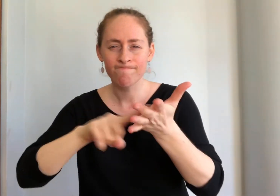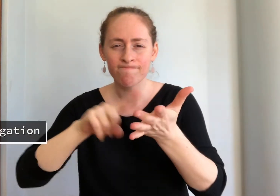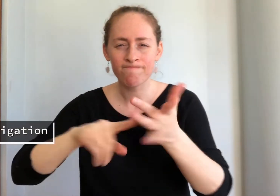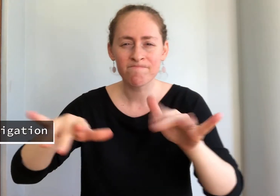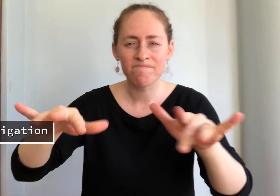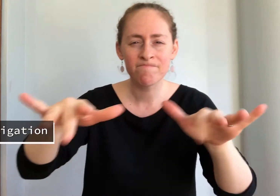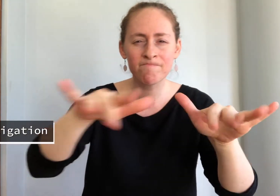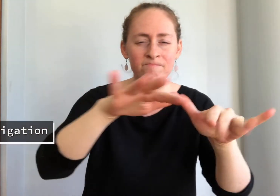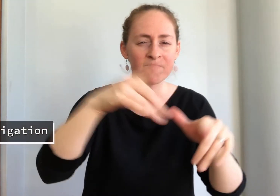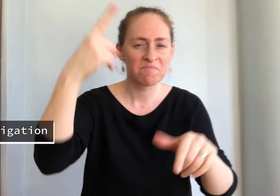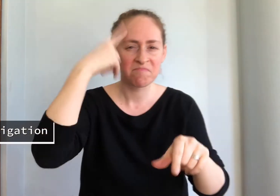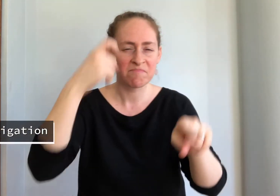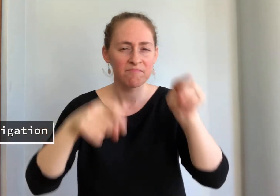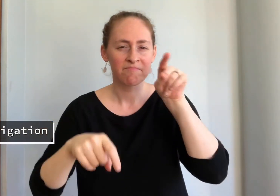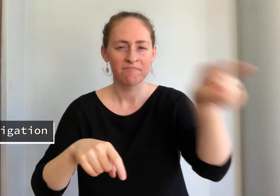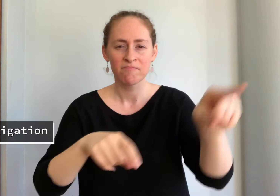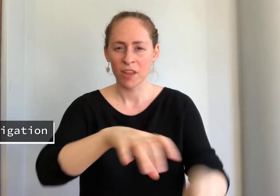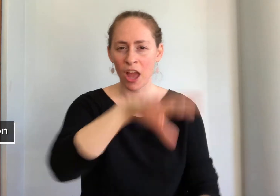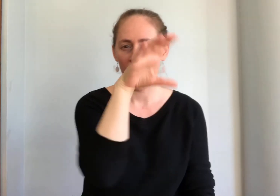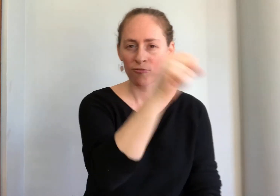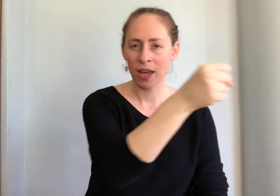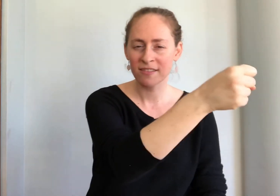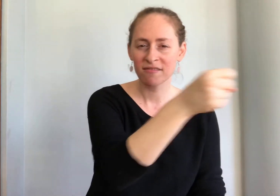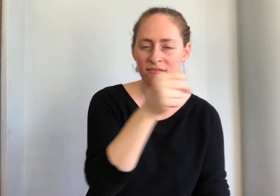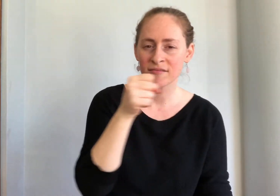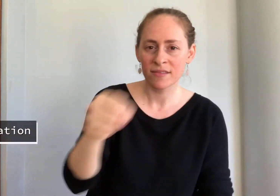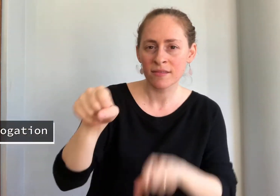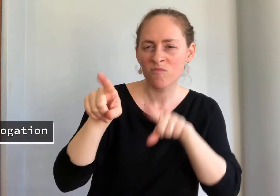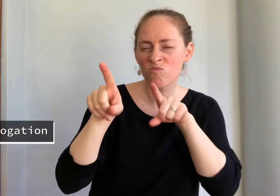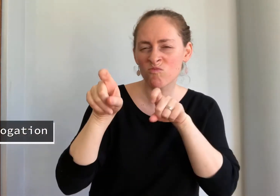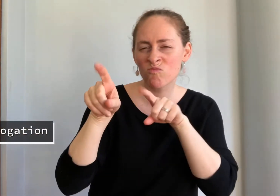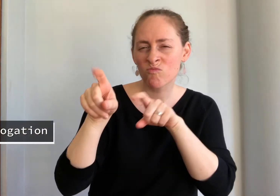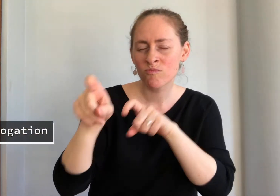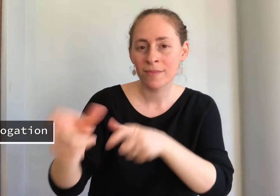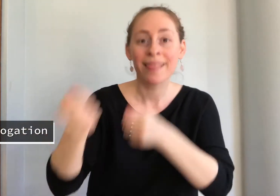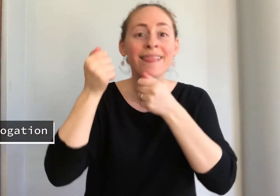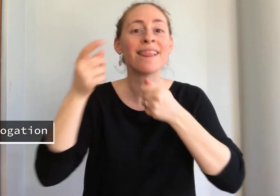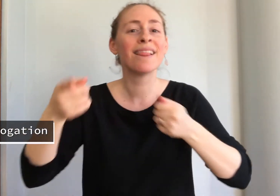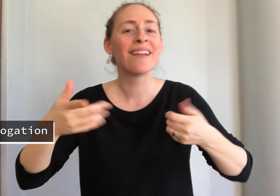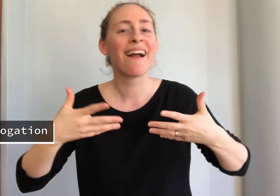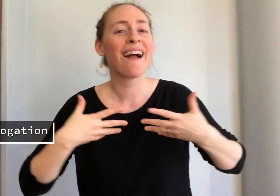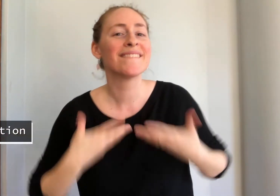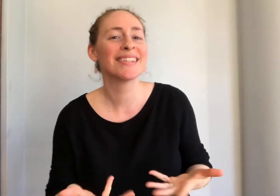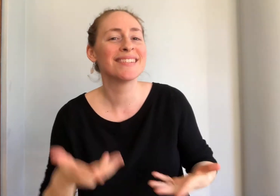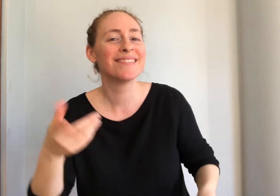the police conduct an investigation and identify a suspect. They begin to perform an interrogation.